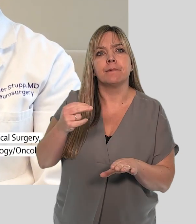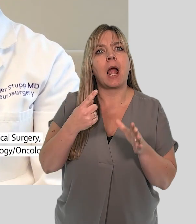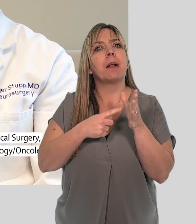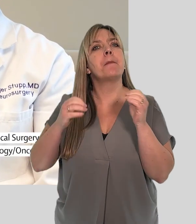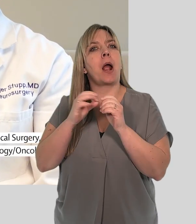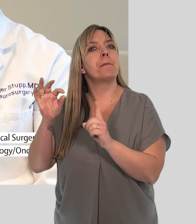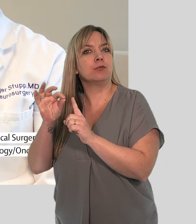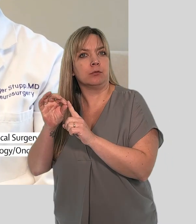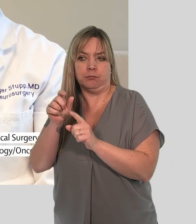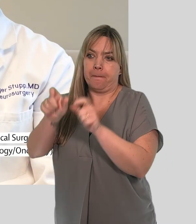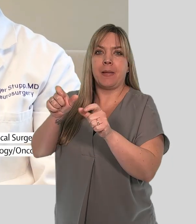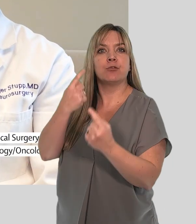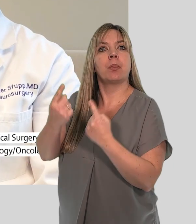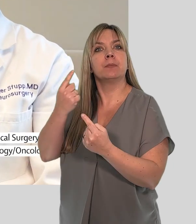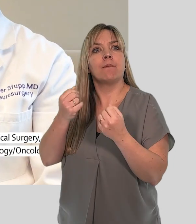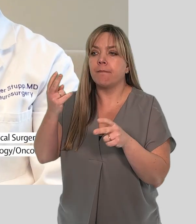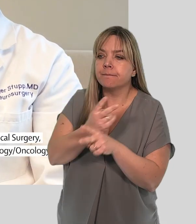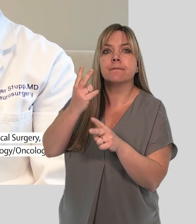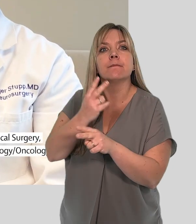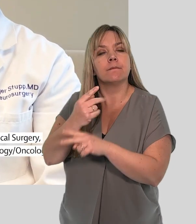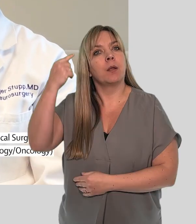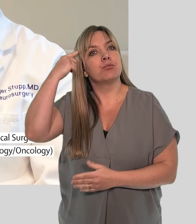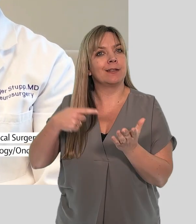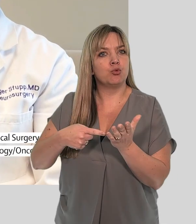and administration of albumin-bound paclitaxel in patients with recurrent glioblastoma.